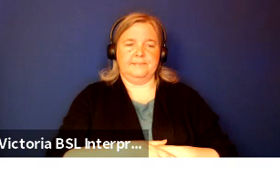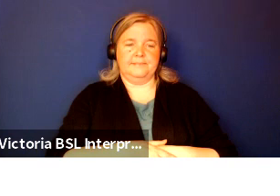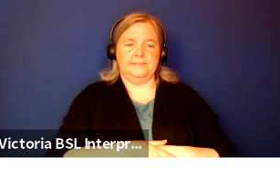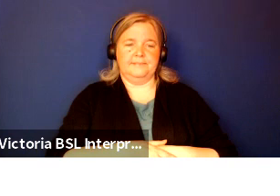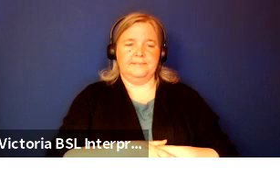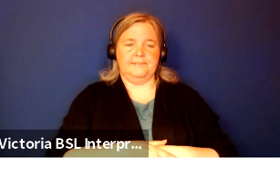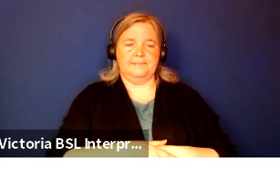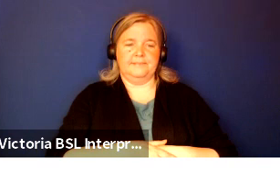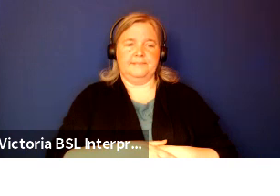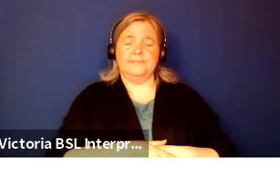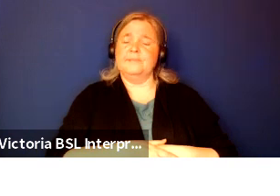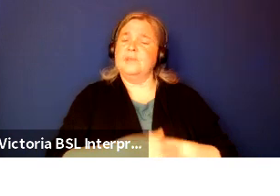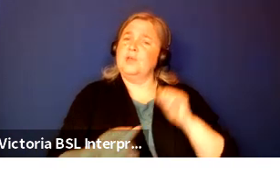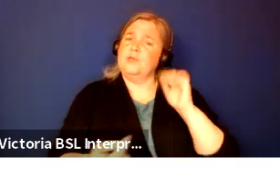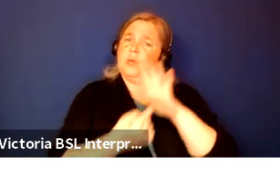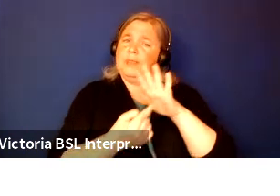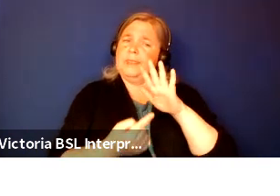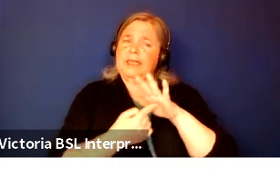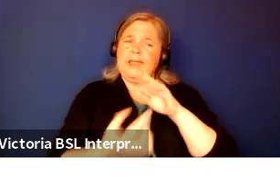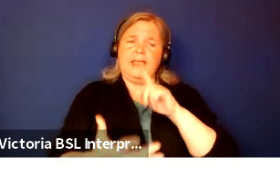Key findings - please next.